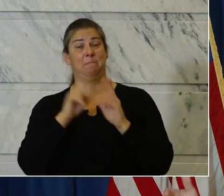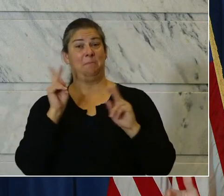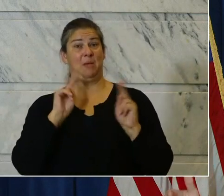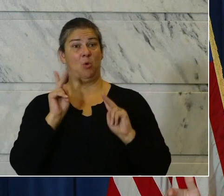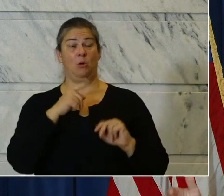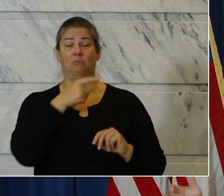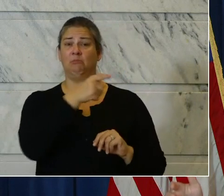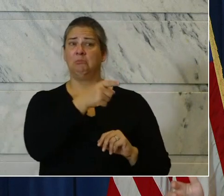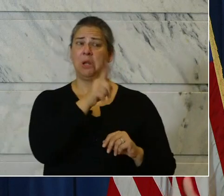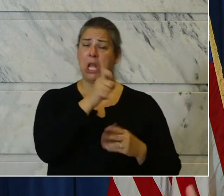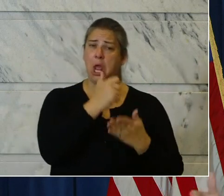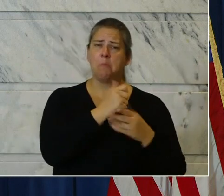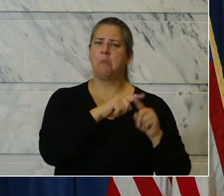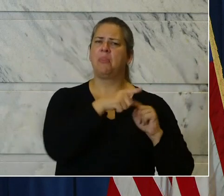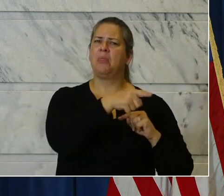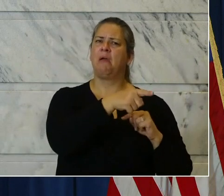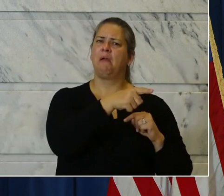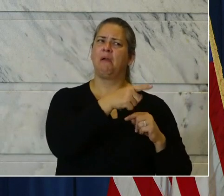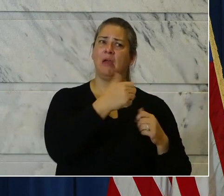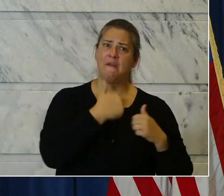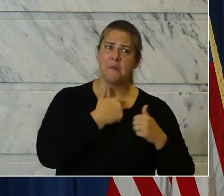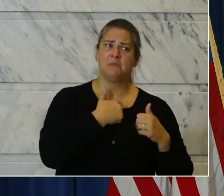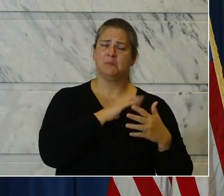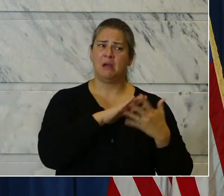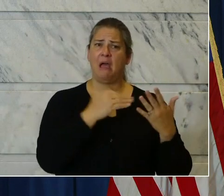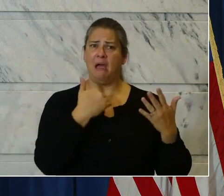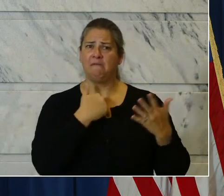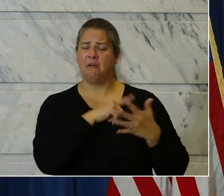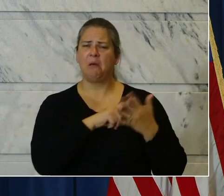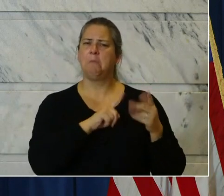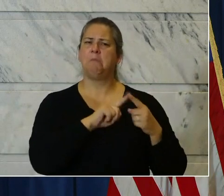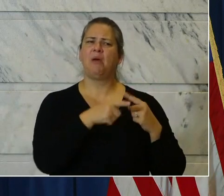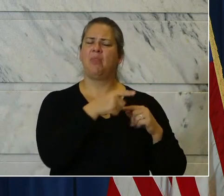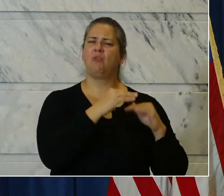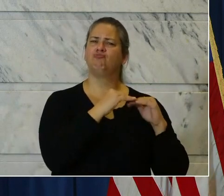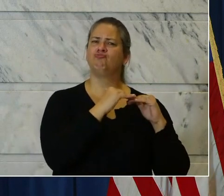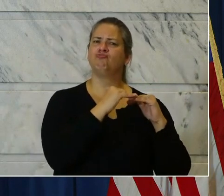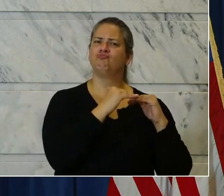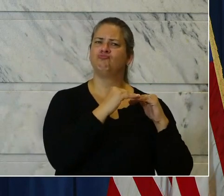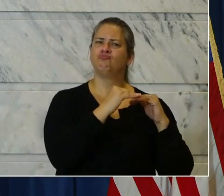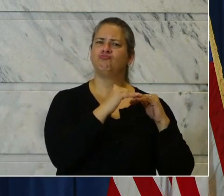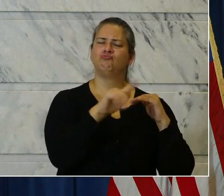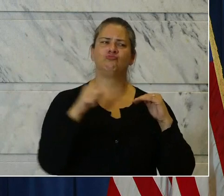EXTRA HELP OR SOMETIMES A LOT